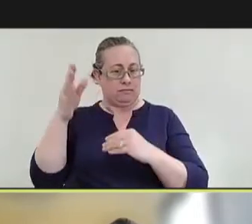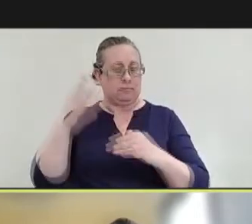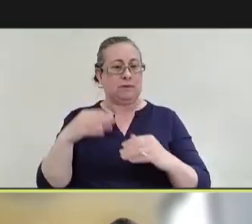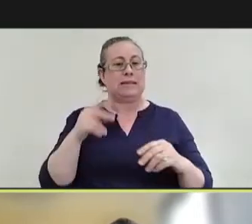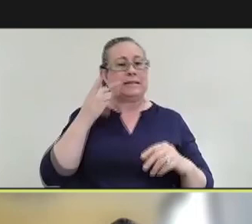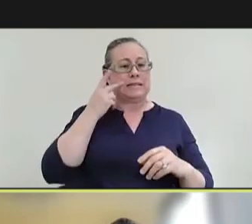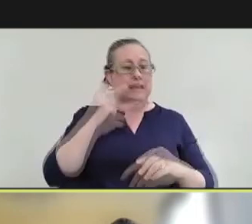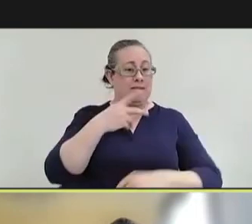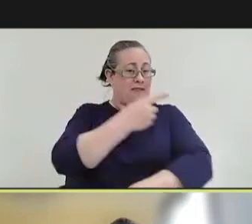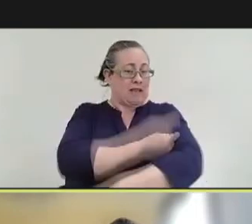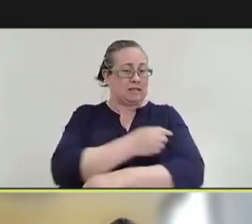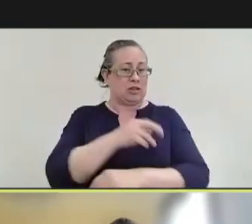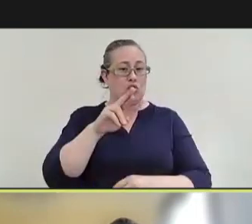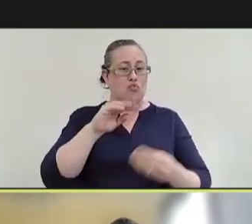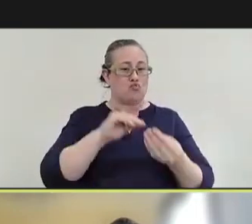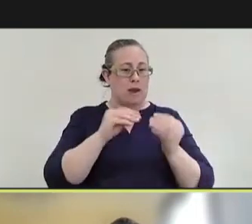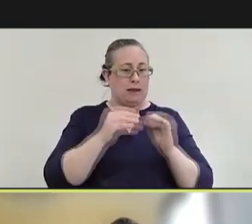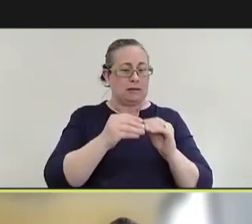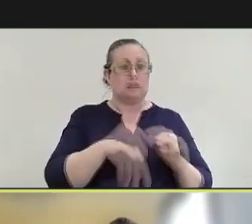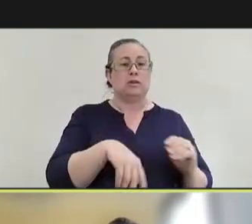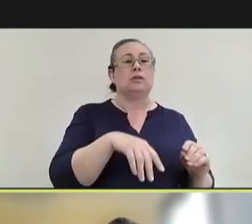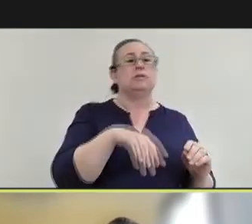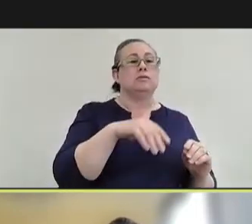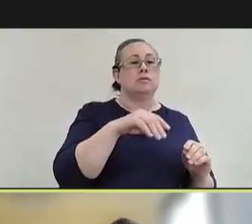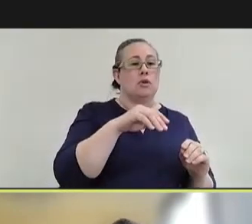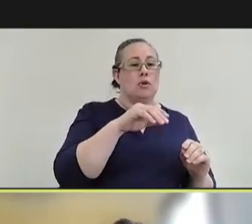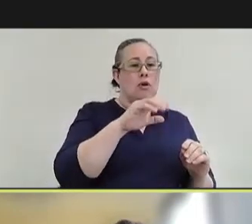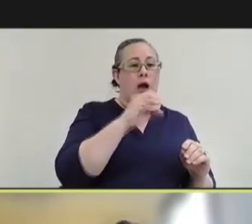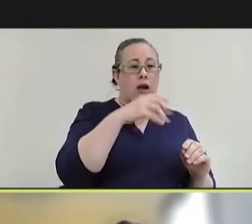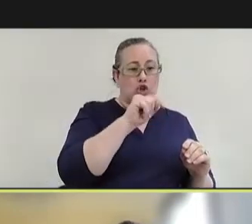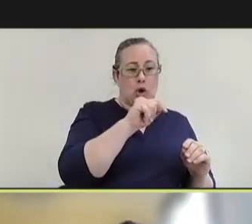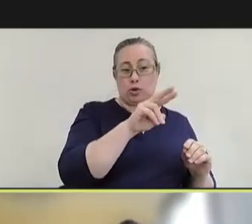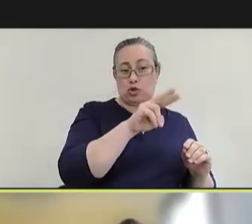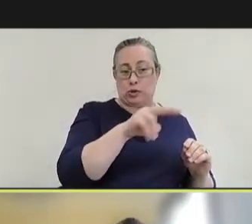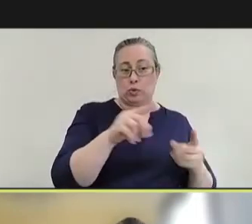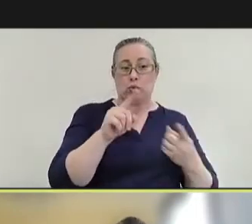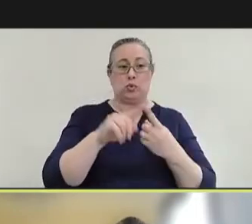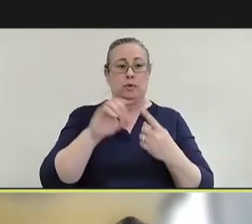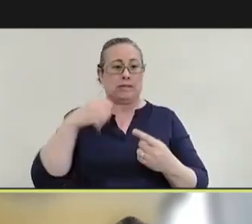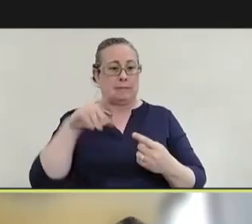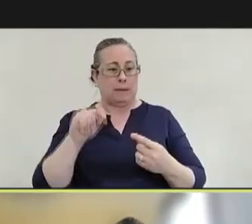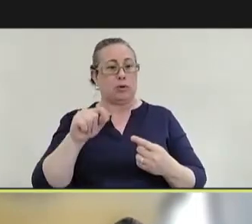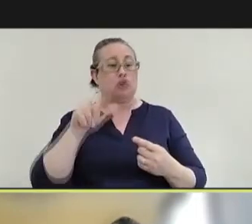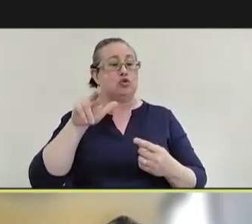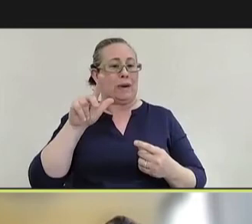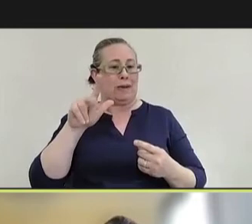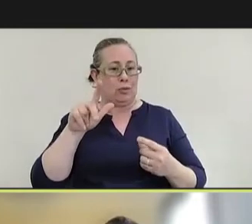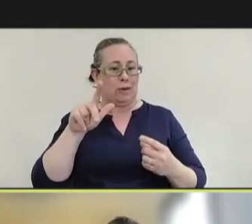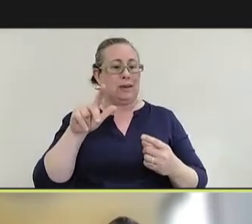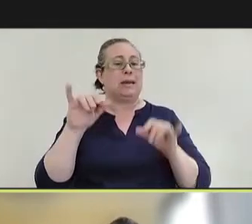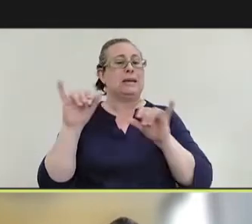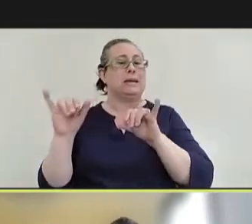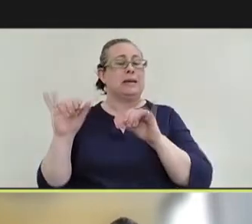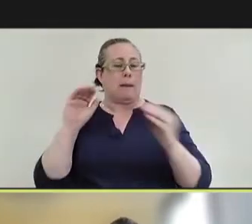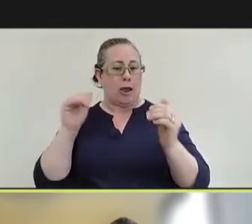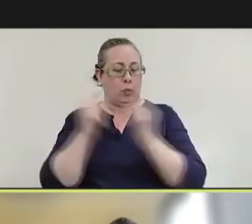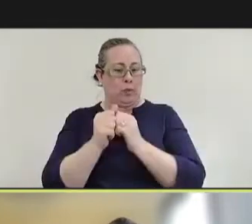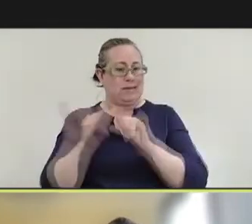so it's October 22 through September 23 compared to the same period of prior year. Anything that's